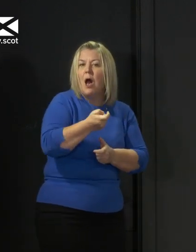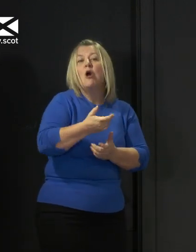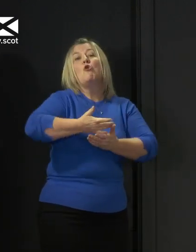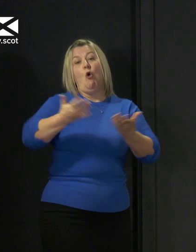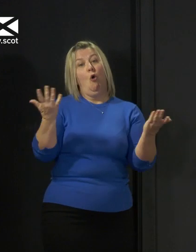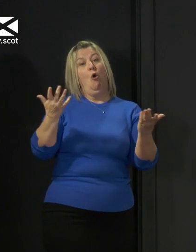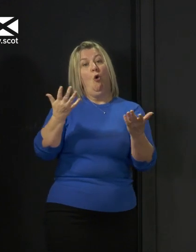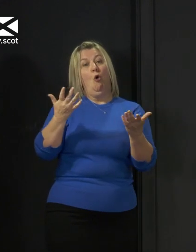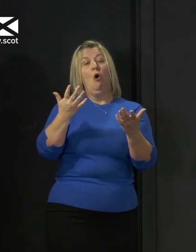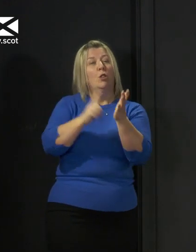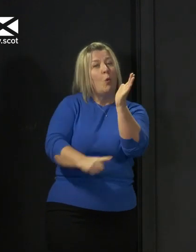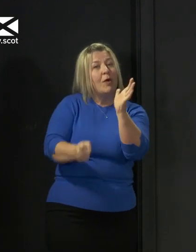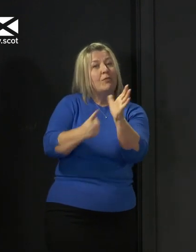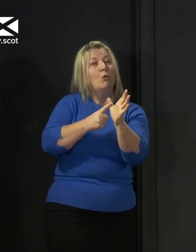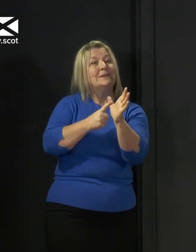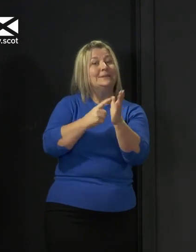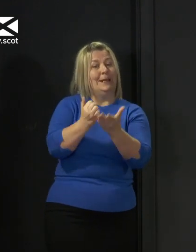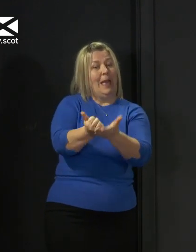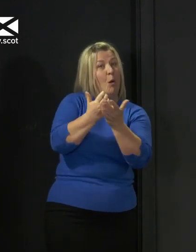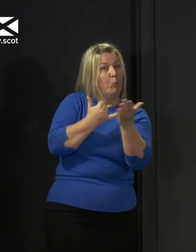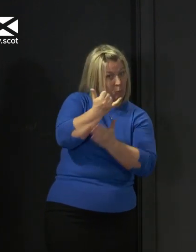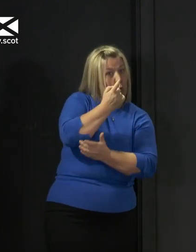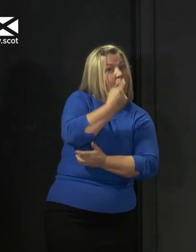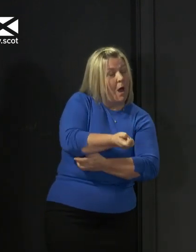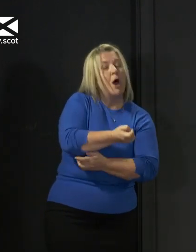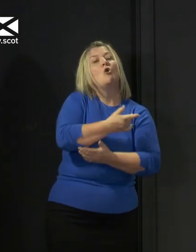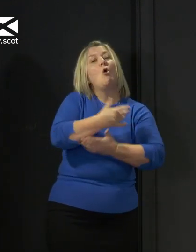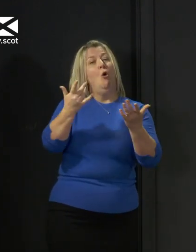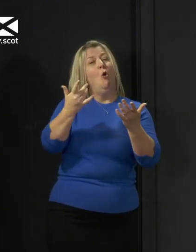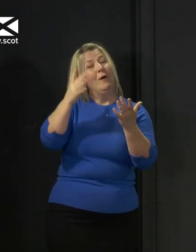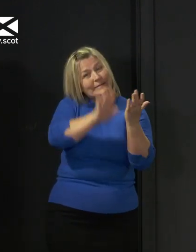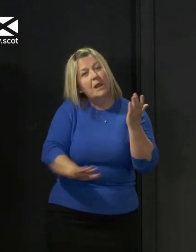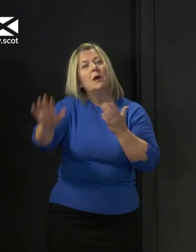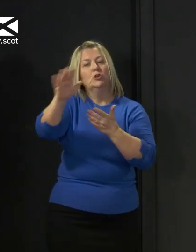helpline can help you to order free weekly deliveries of basic foods and